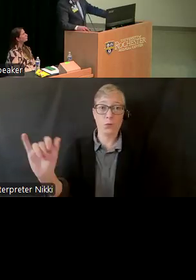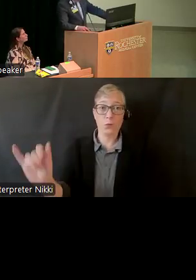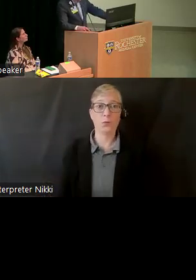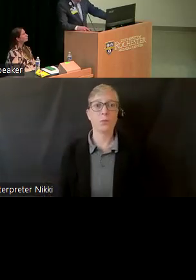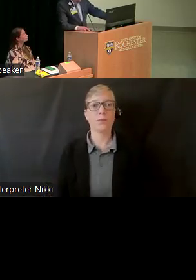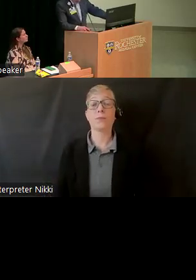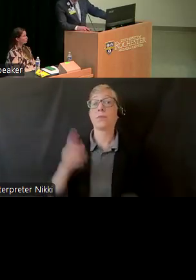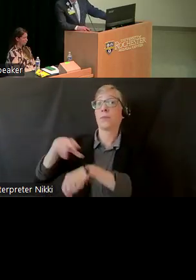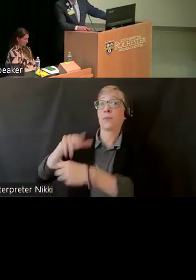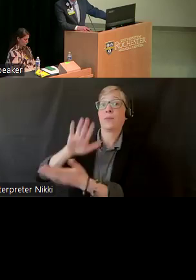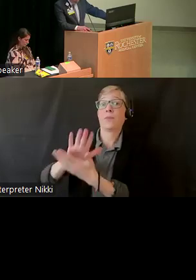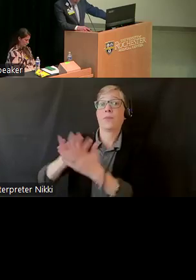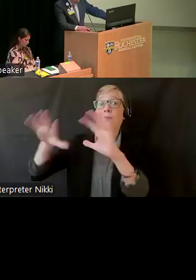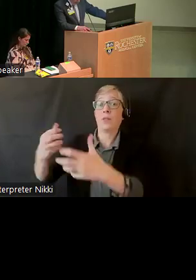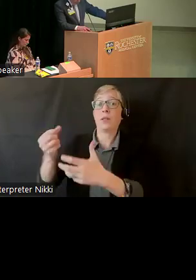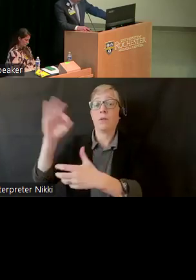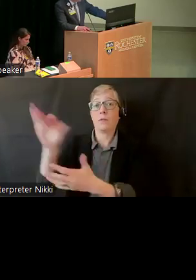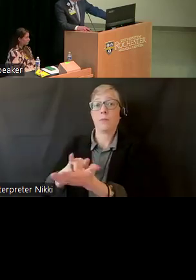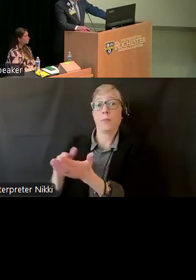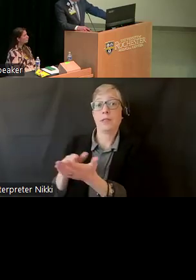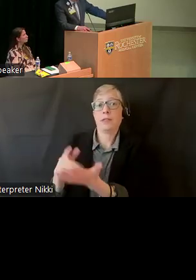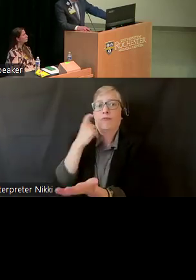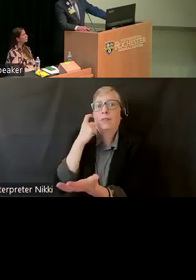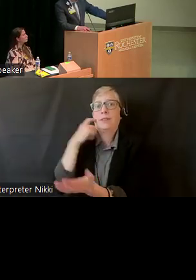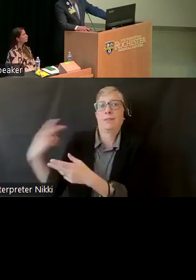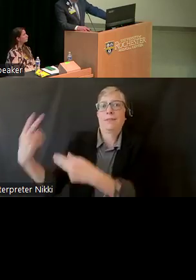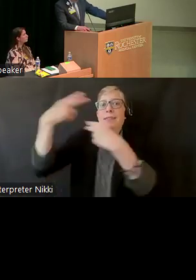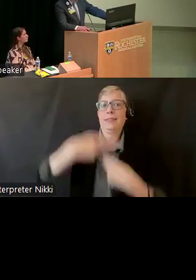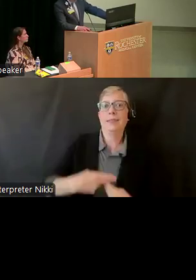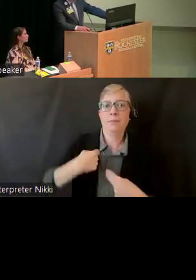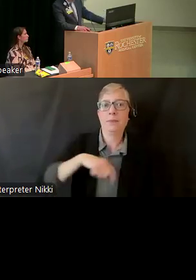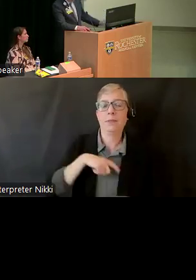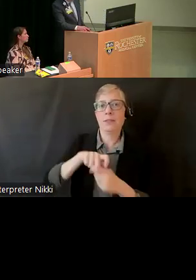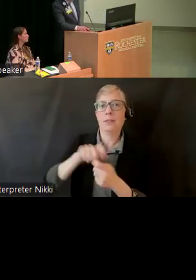Academy of Medicine recently named URMC a change maker for 2025 due to our commitment to improve